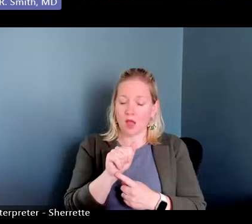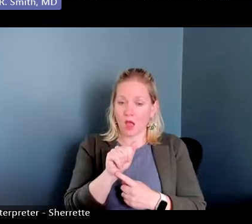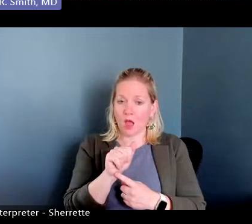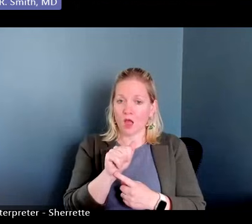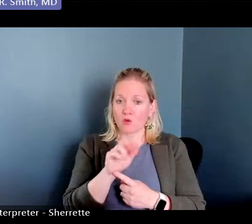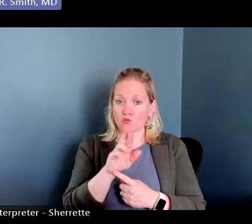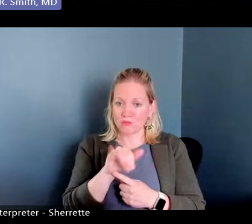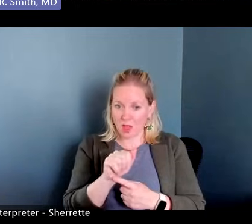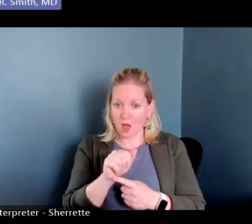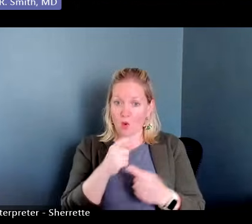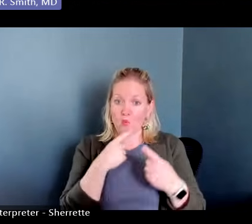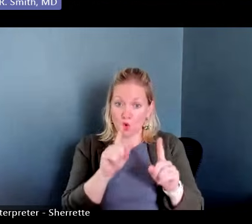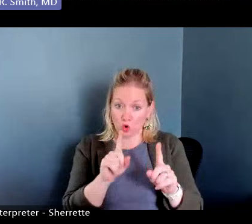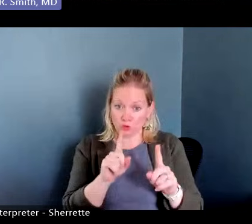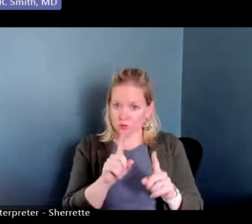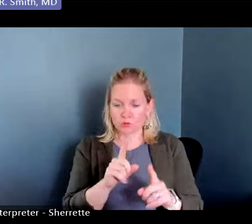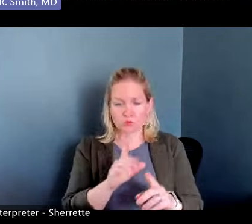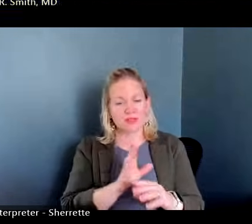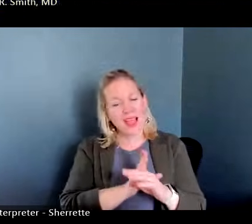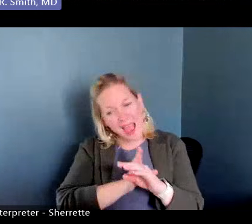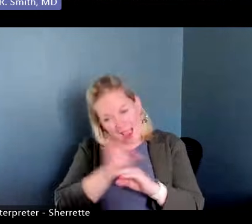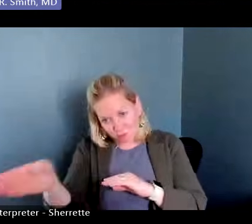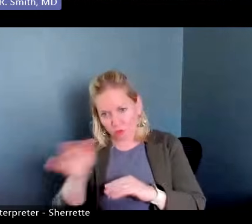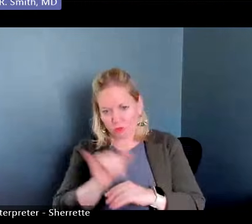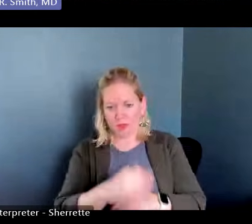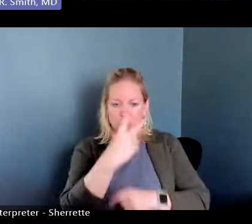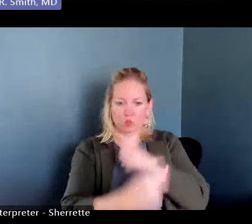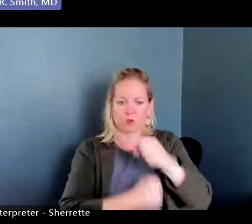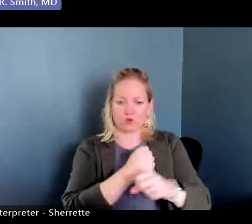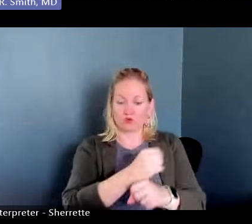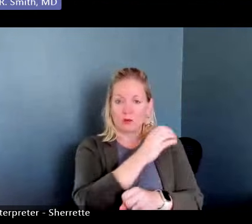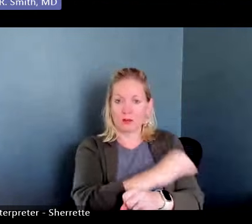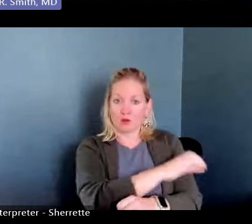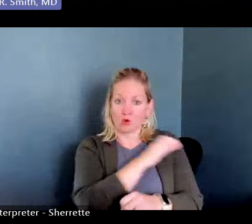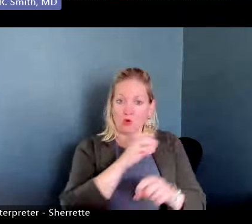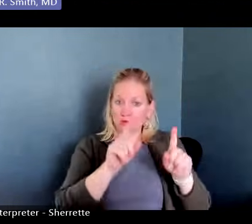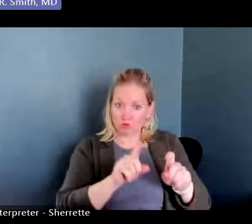which was a two-year long clinical trial. We continued following patients in a